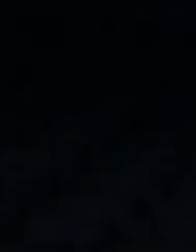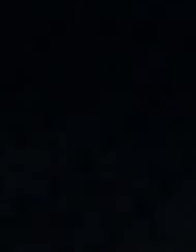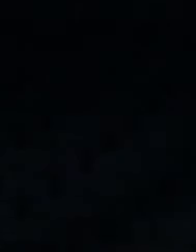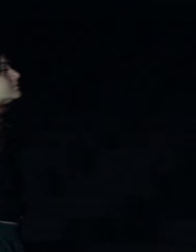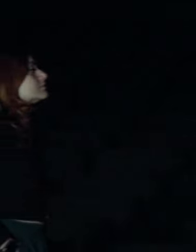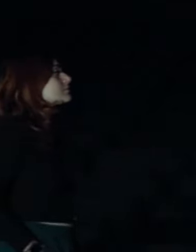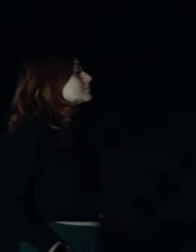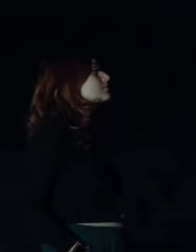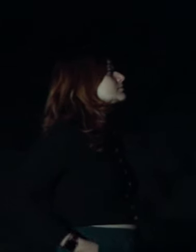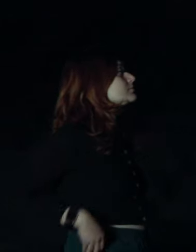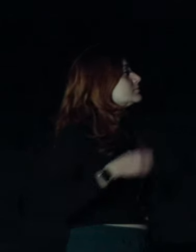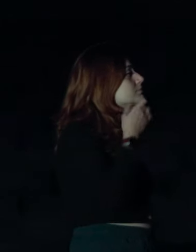of today and tomorrow.